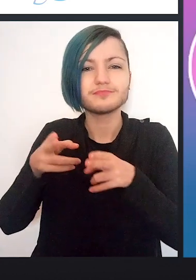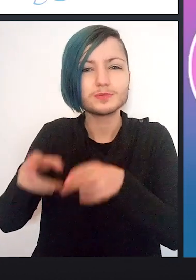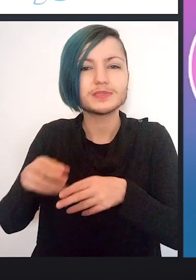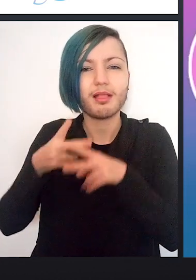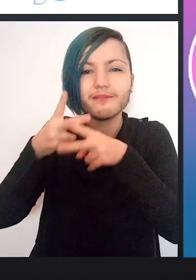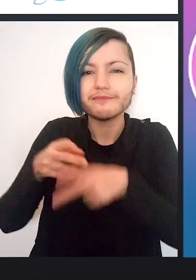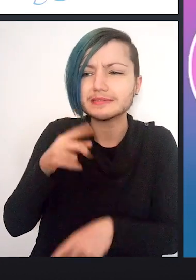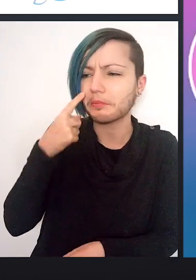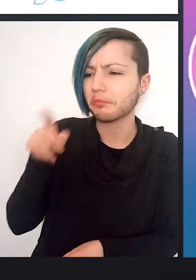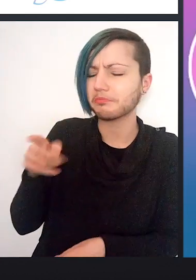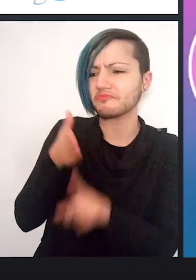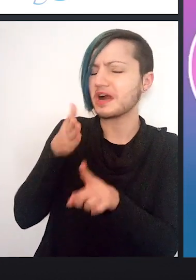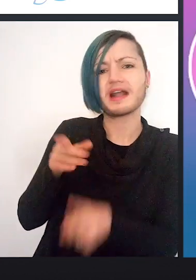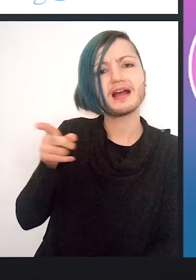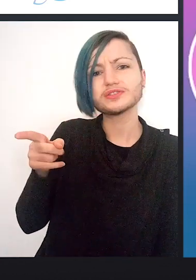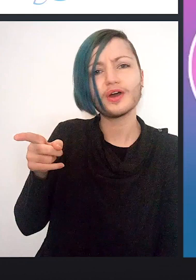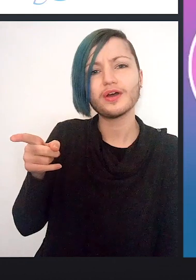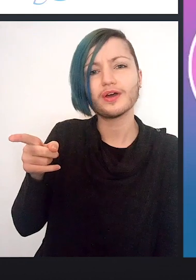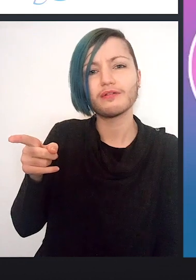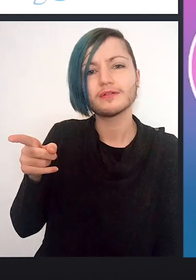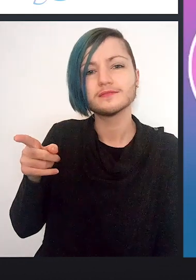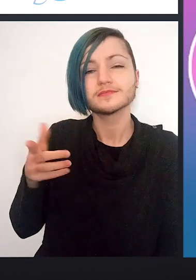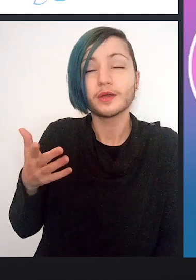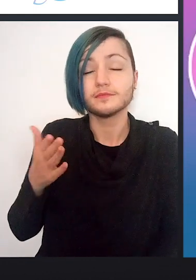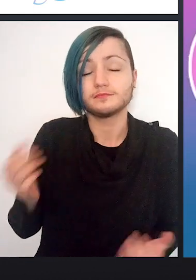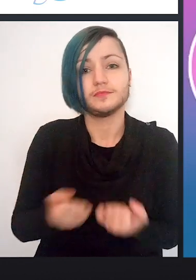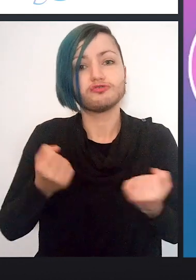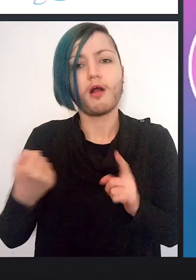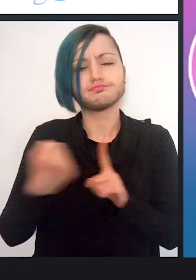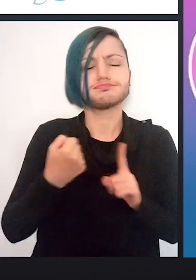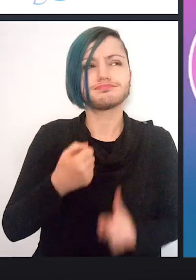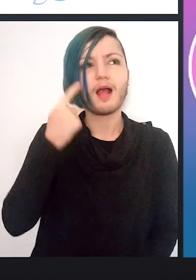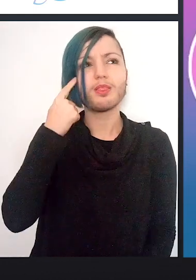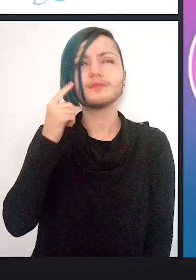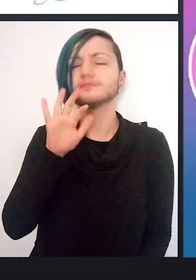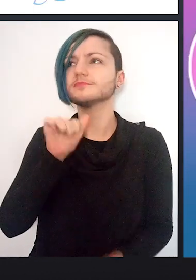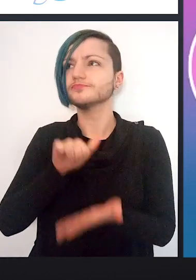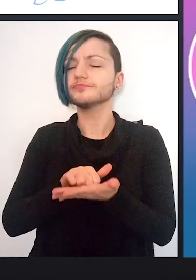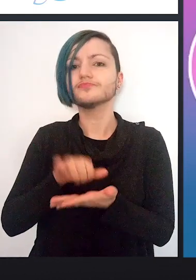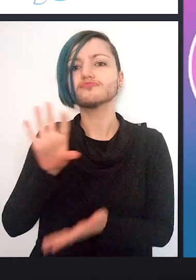And as you can imagine that made me sort of think, I think I'm definitely on the right track